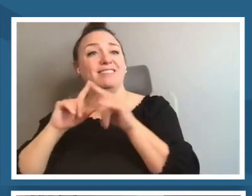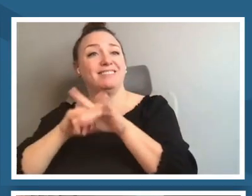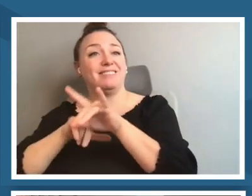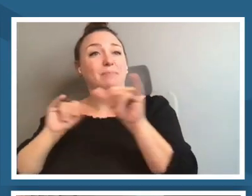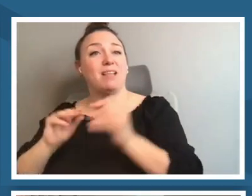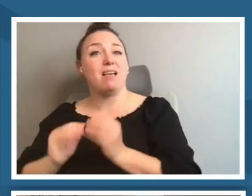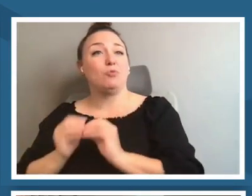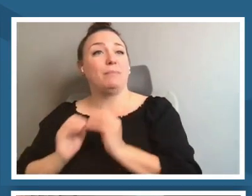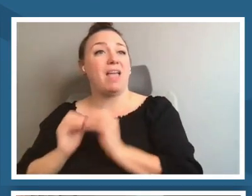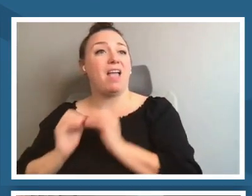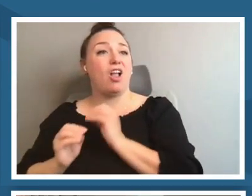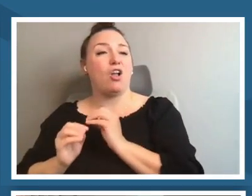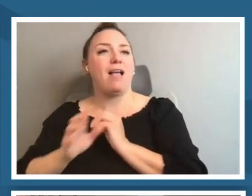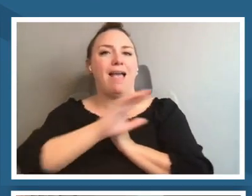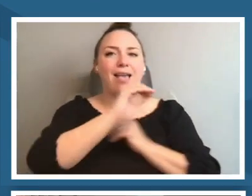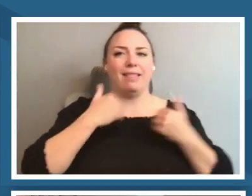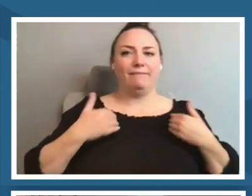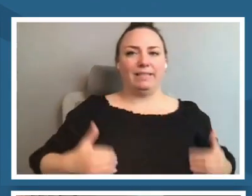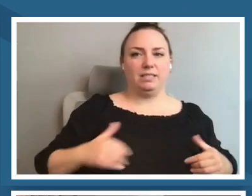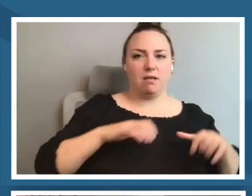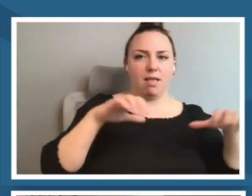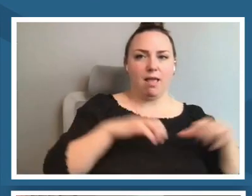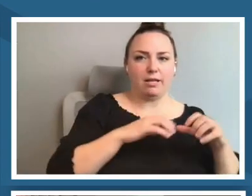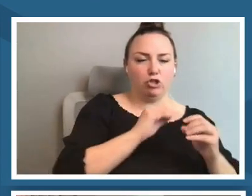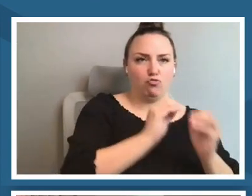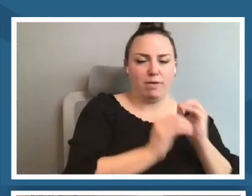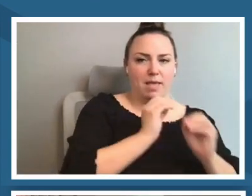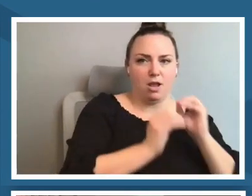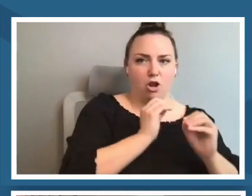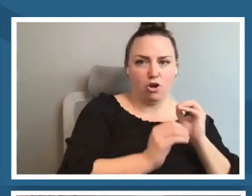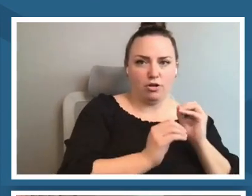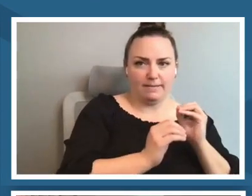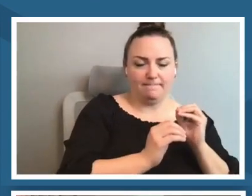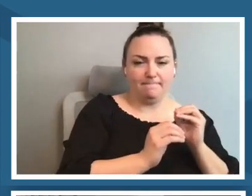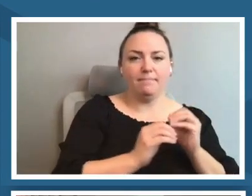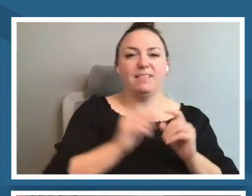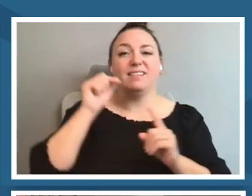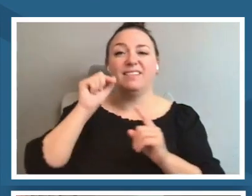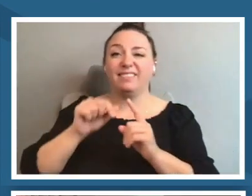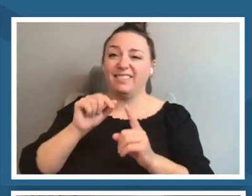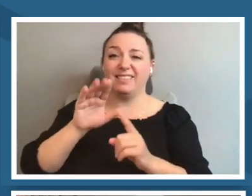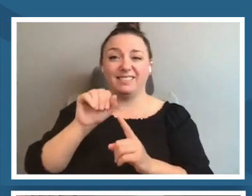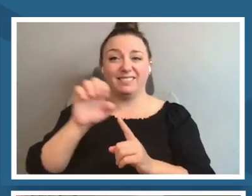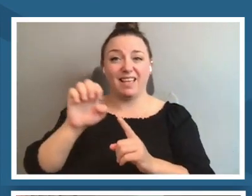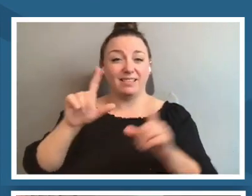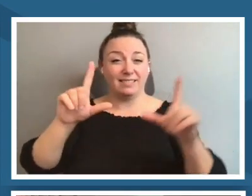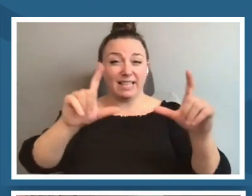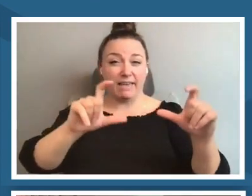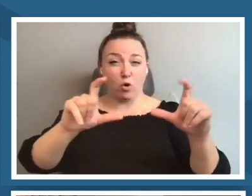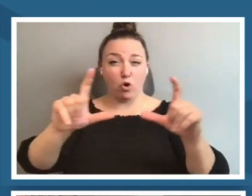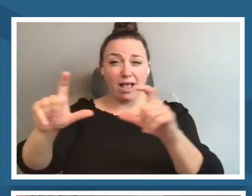actions of doing a repair so in this case the method of taking photographs